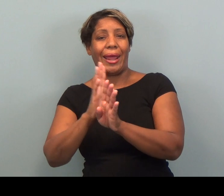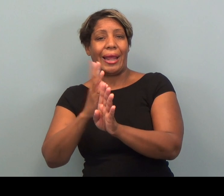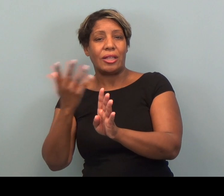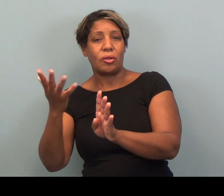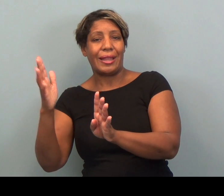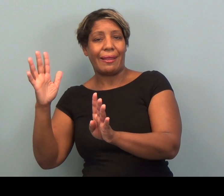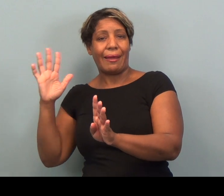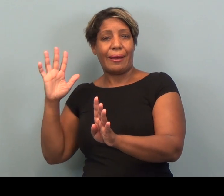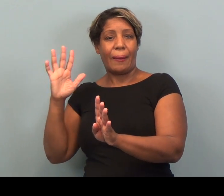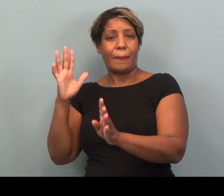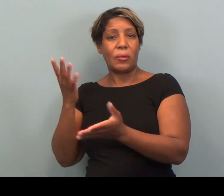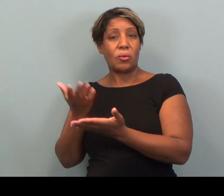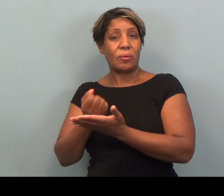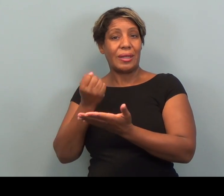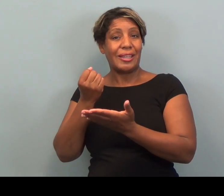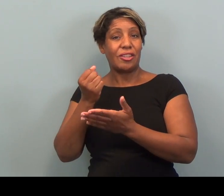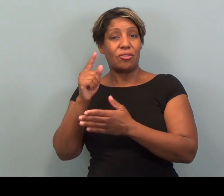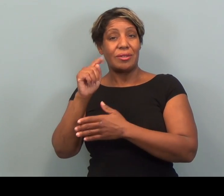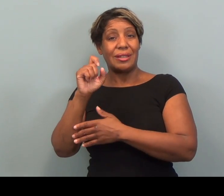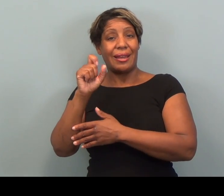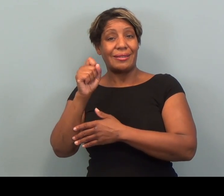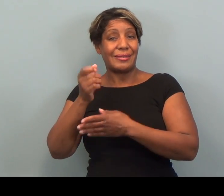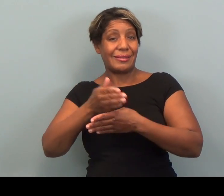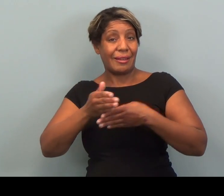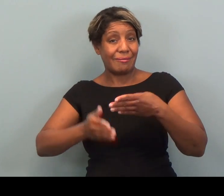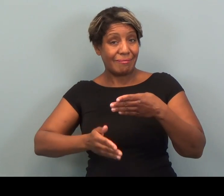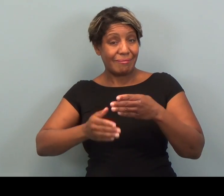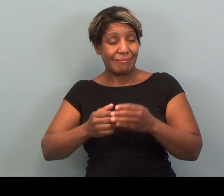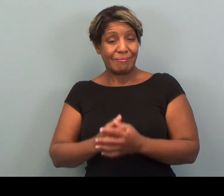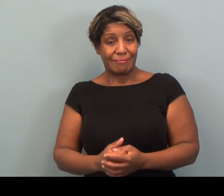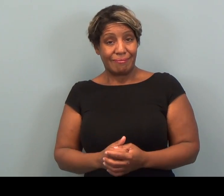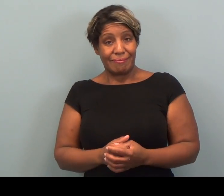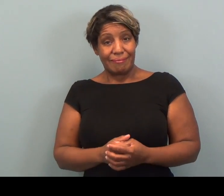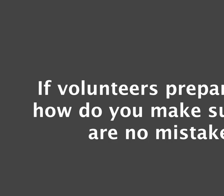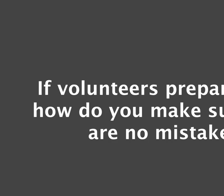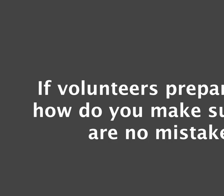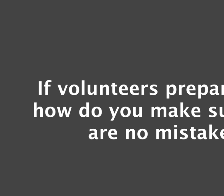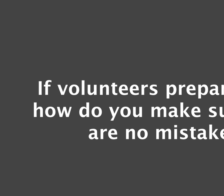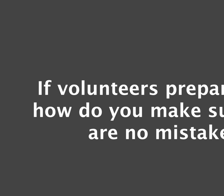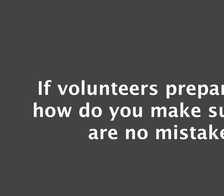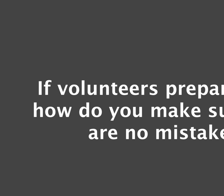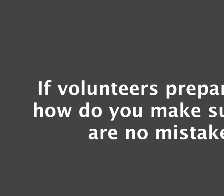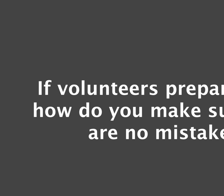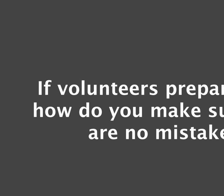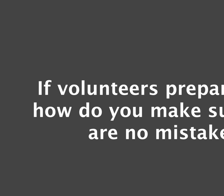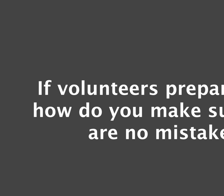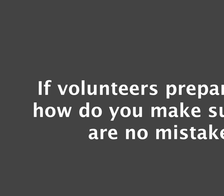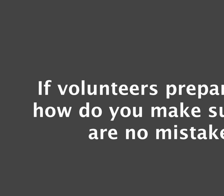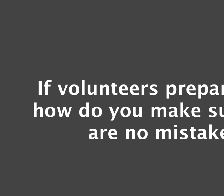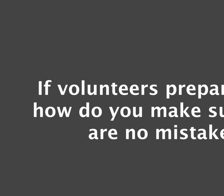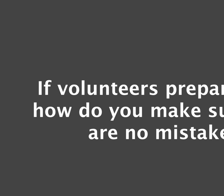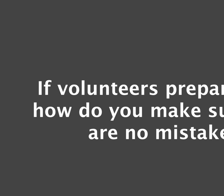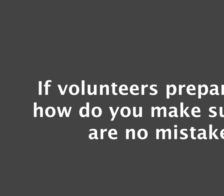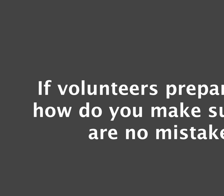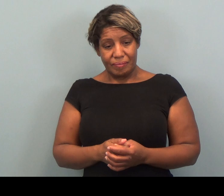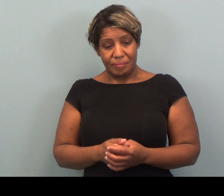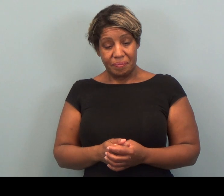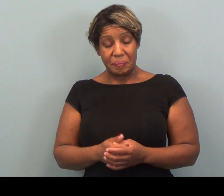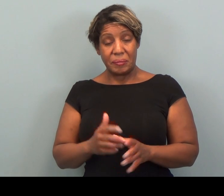waiting to come in to get their taxes done.